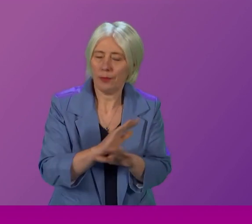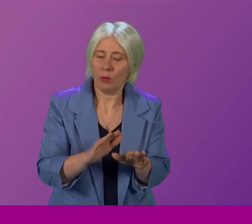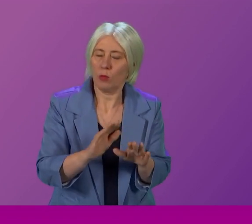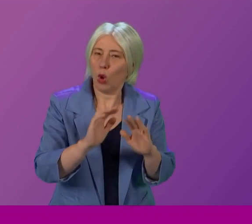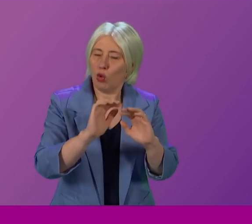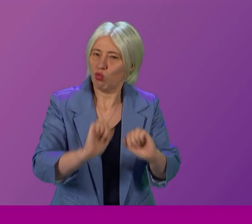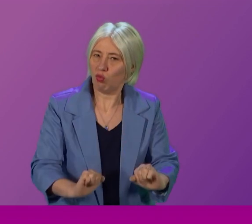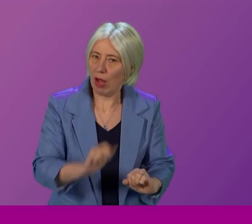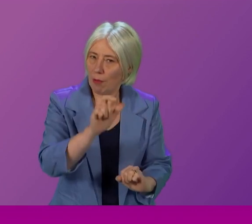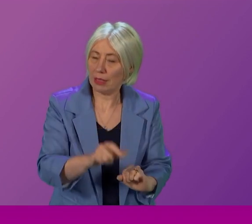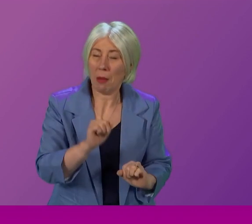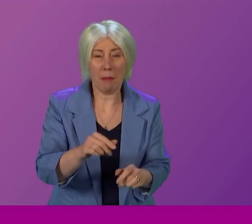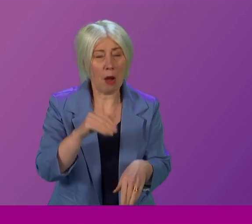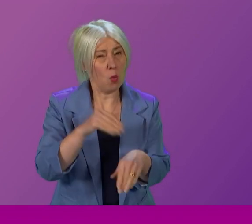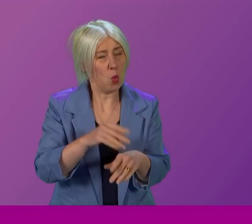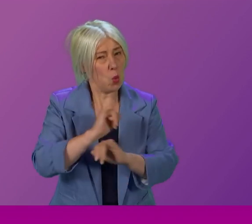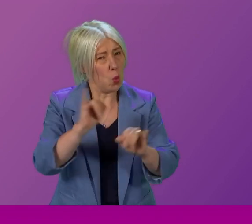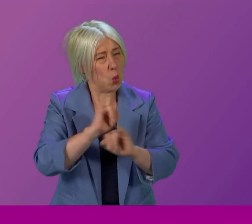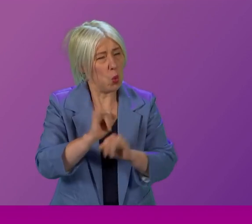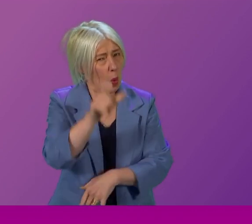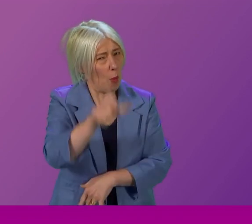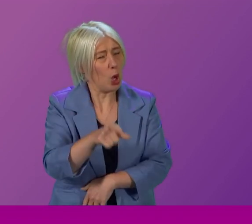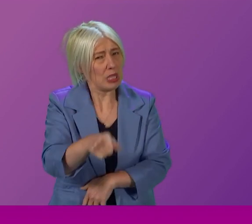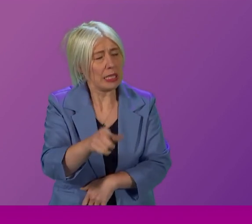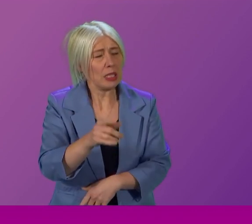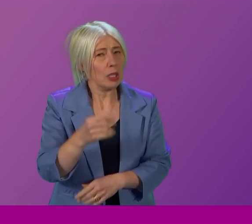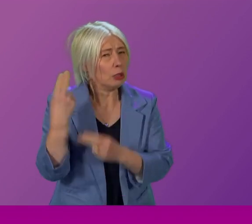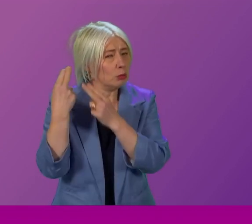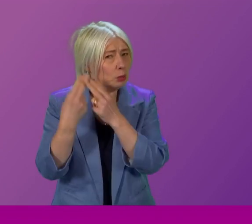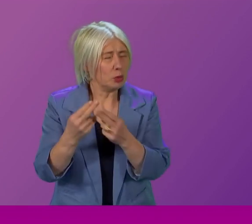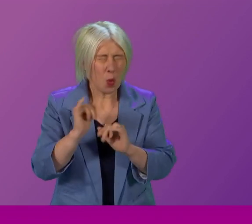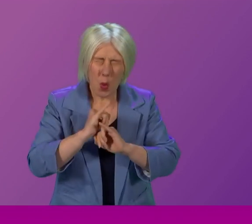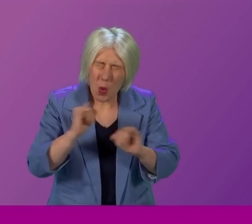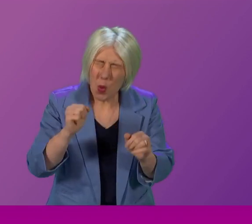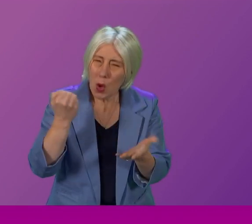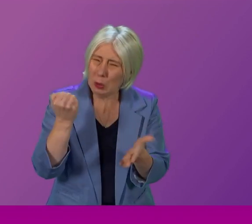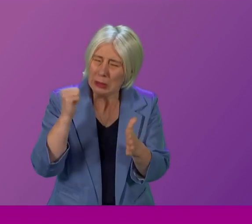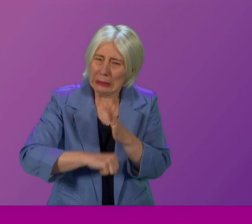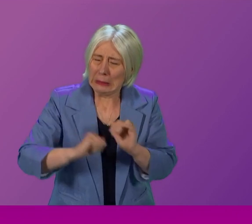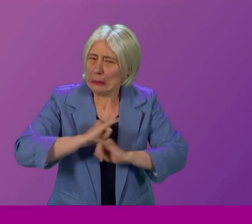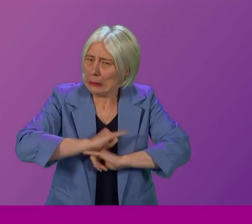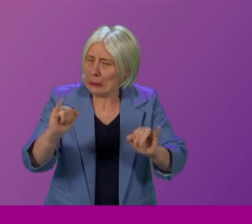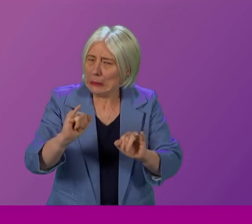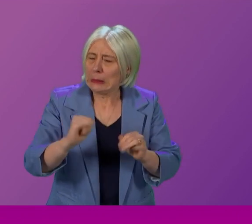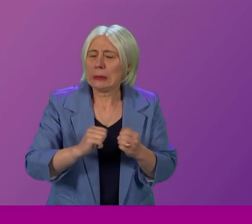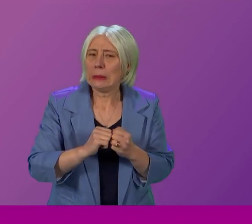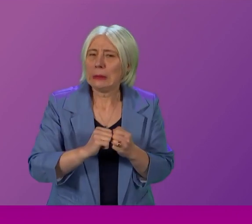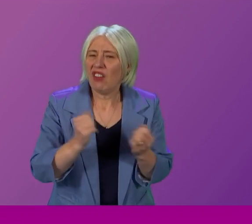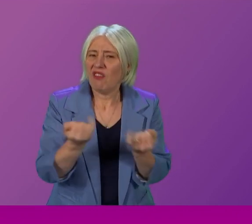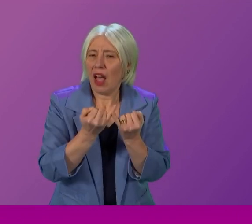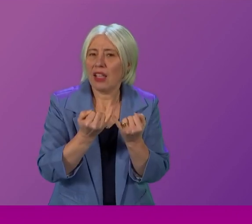but a dangerous criminal with a history of brutal violence. Tiffany Scott, who was formerly known as